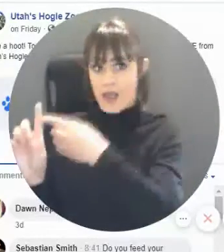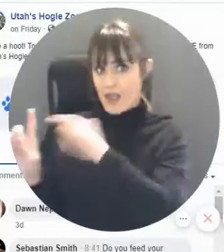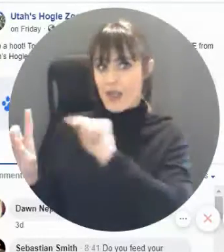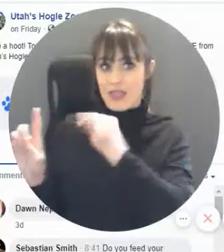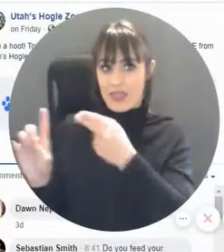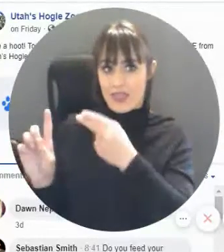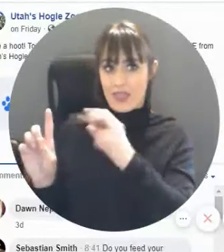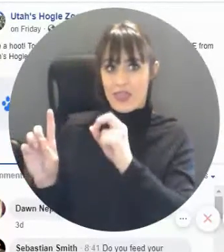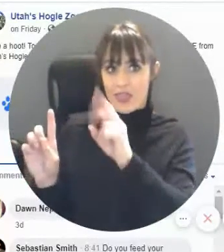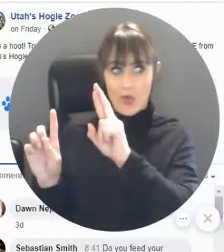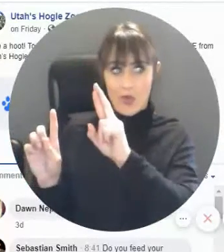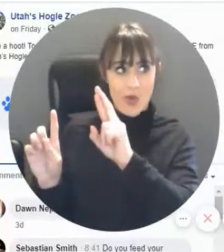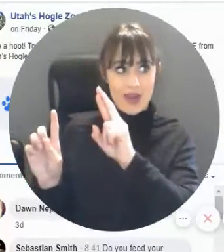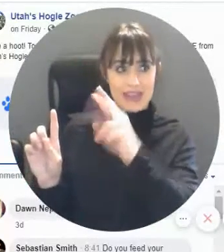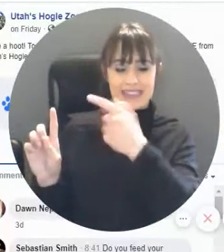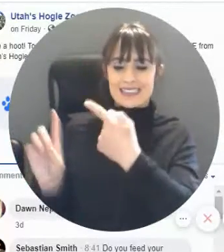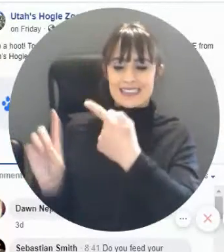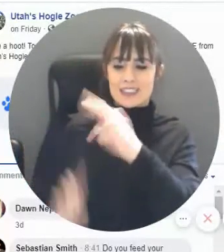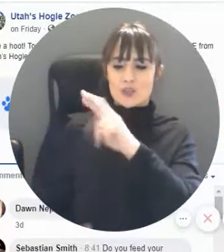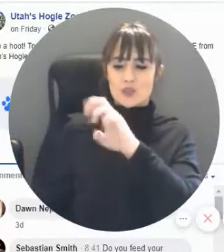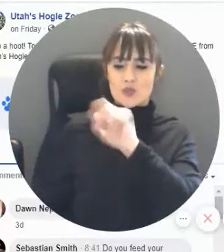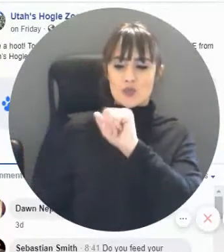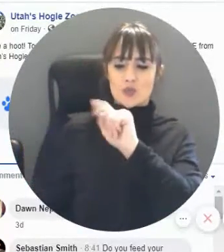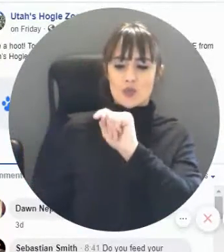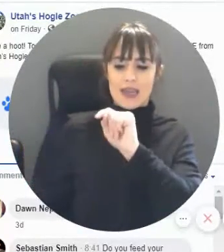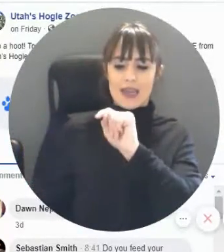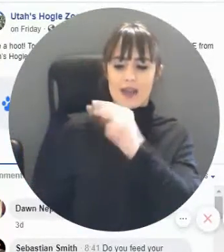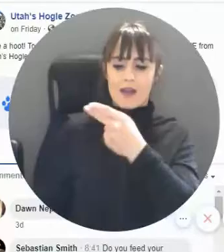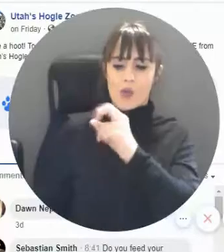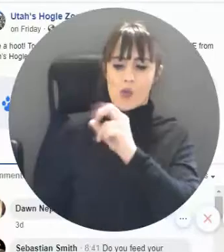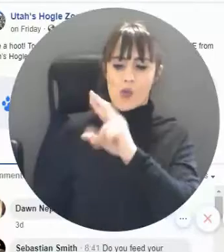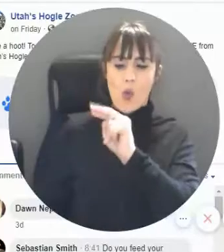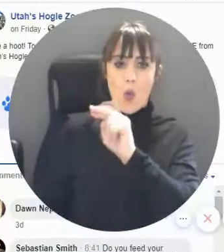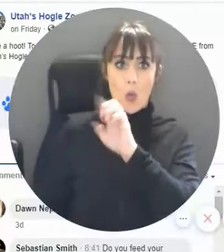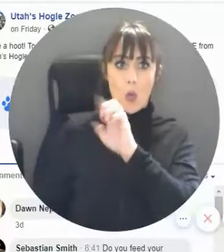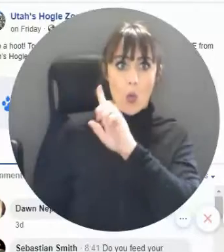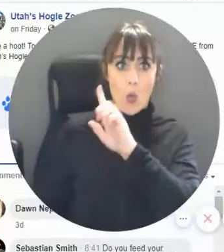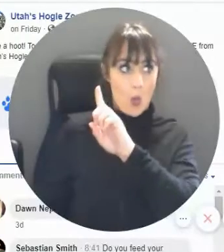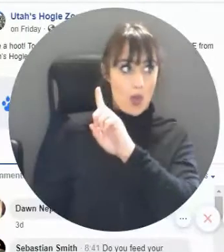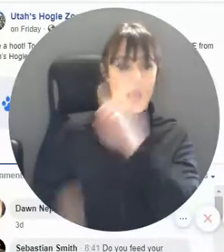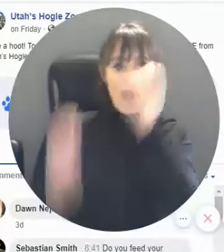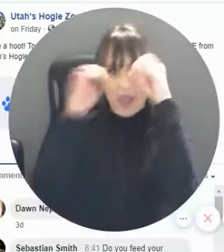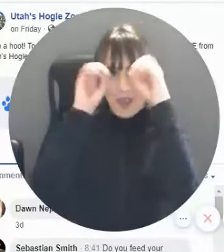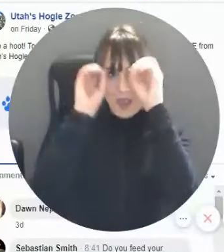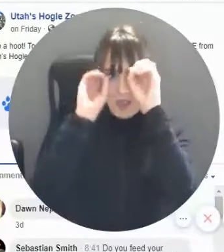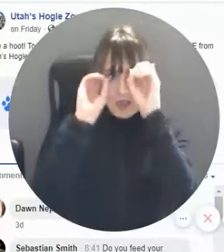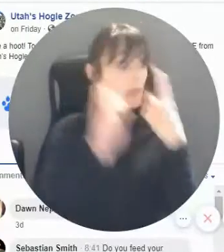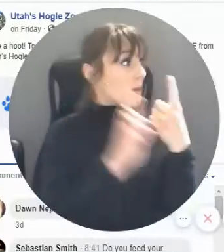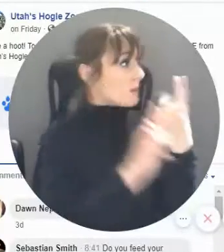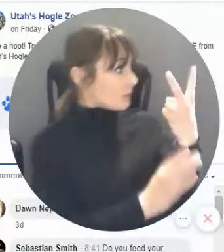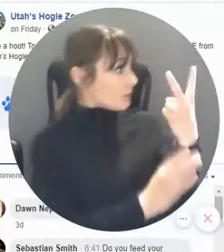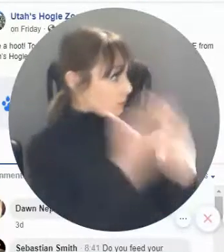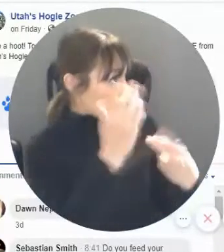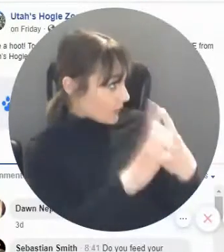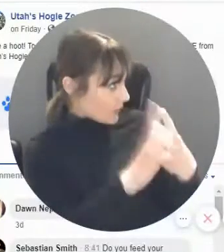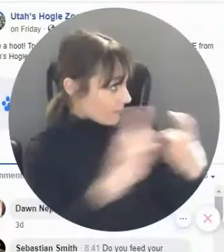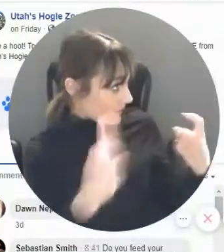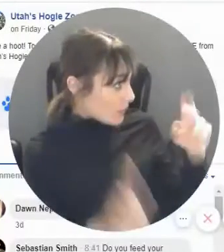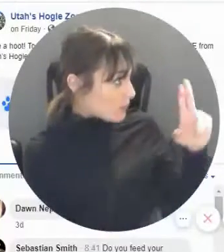Brad: And are they both native to Utah? Someone asked. Yup. You can see them all throughout